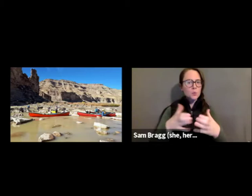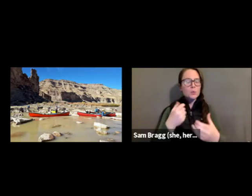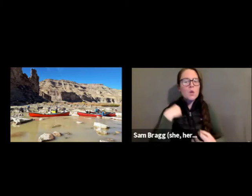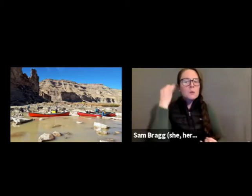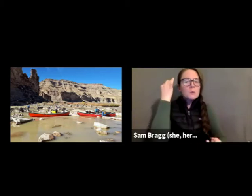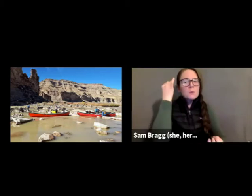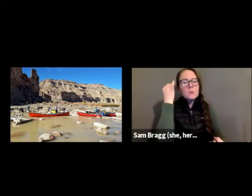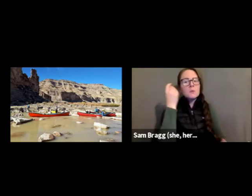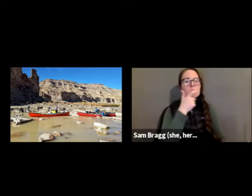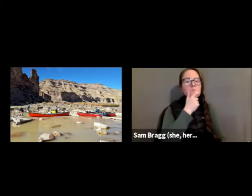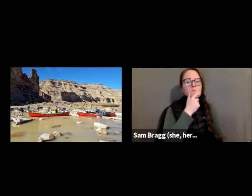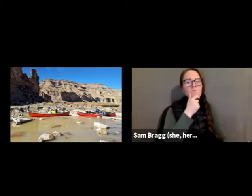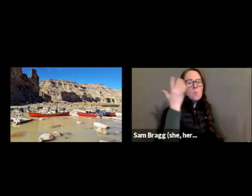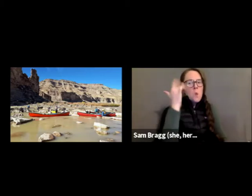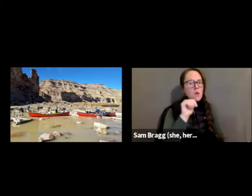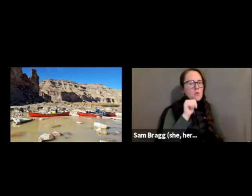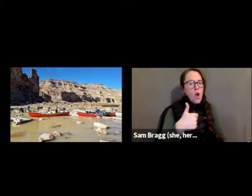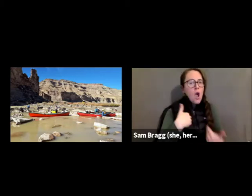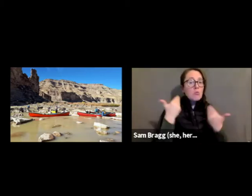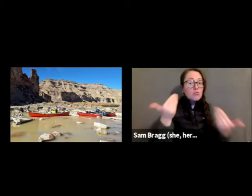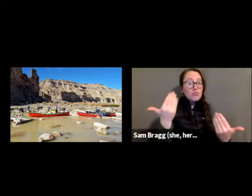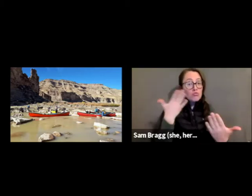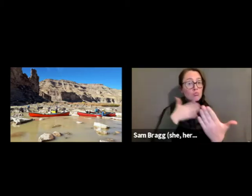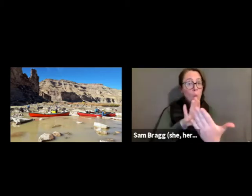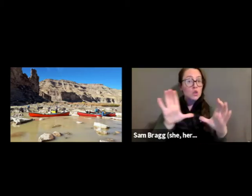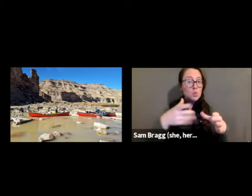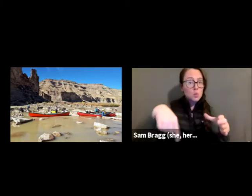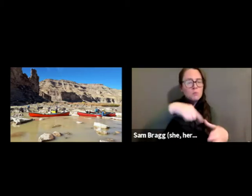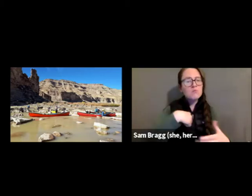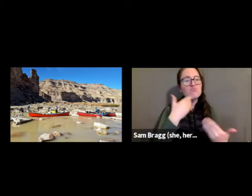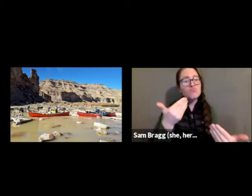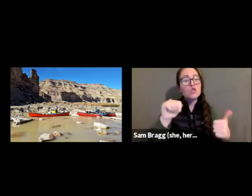was going to be different and challenging so I took into consideration this new idea